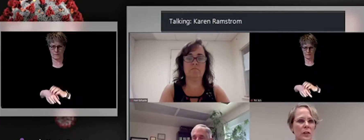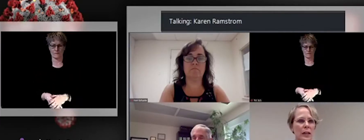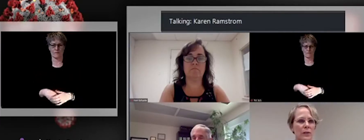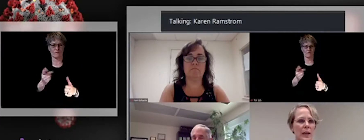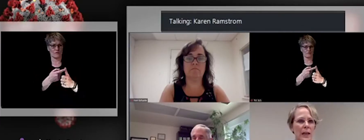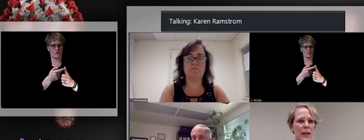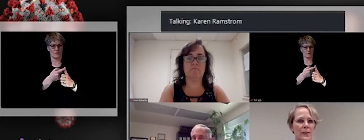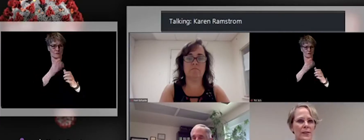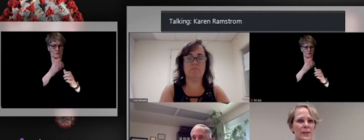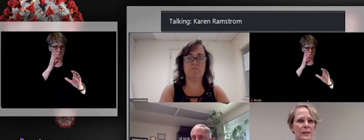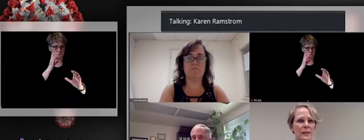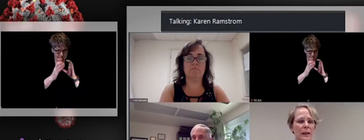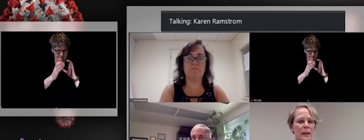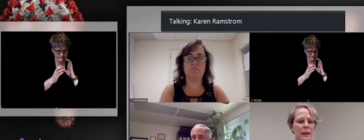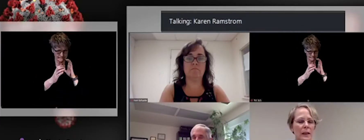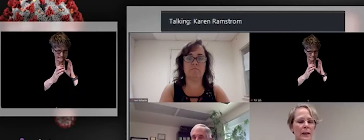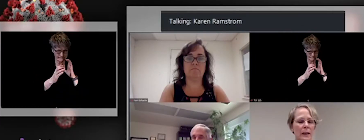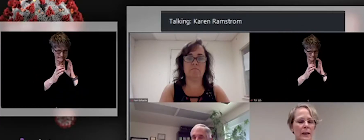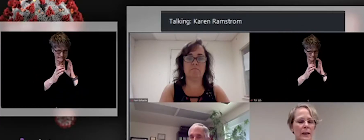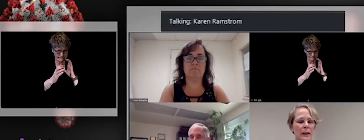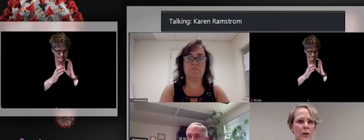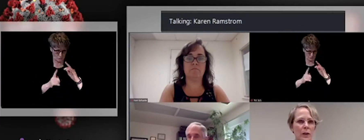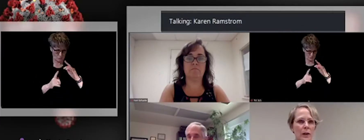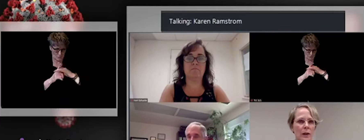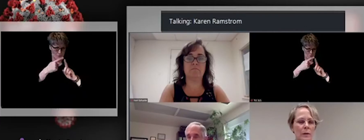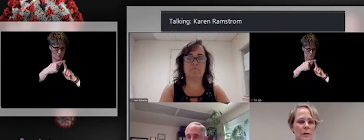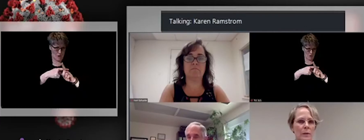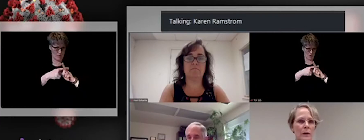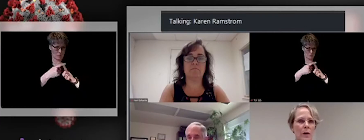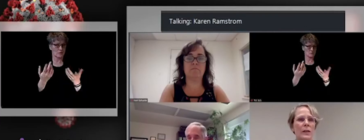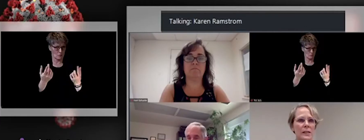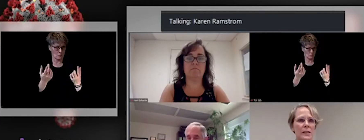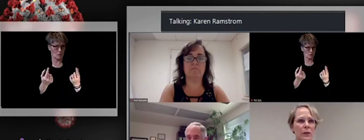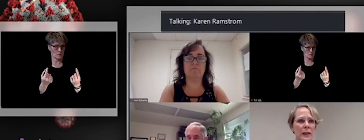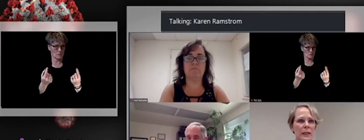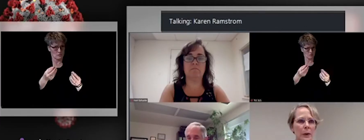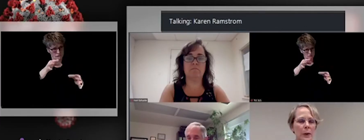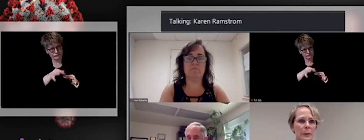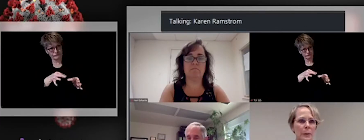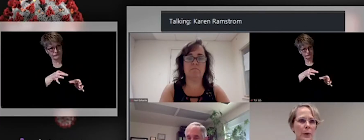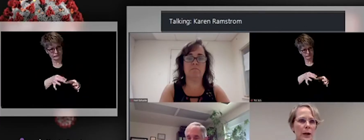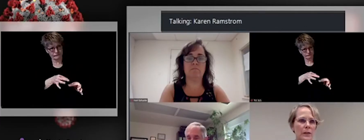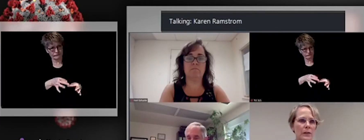would look like if they have a case and all of us agreeing that we want to be proactive